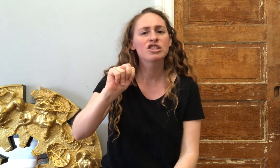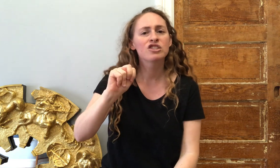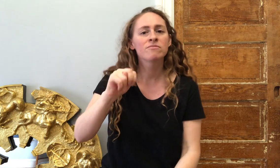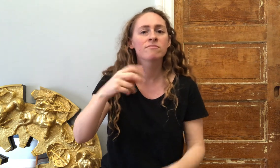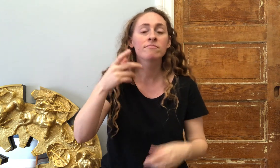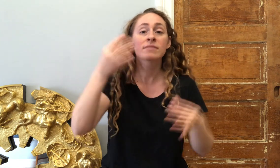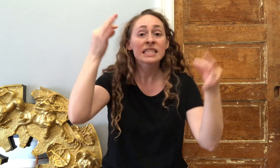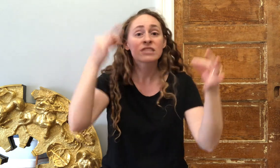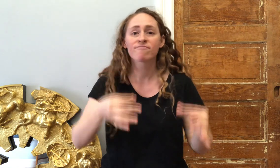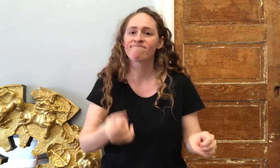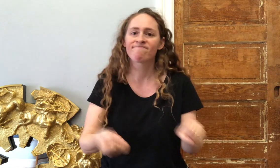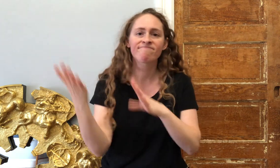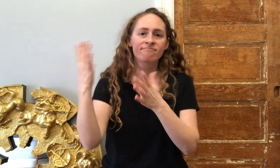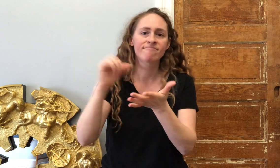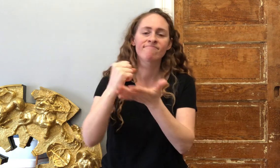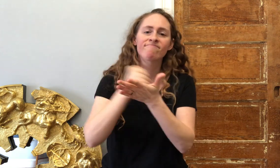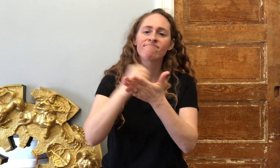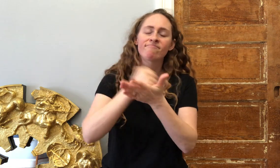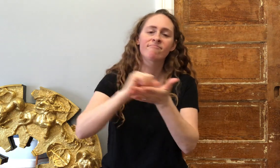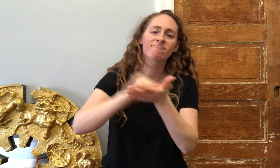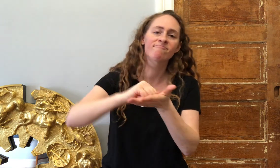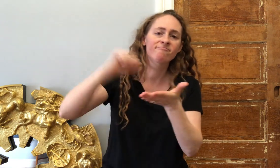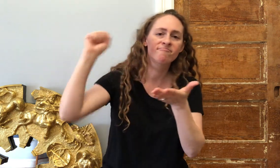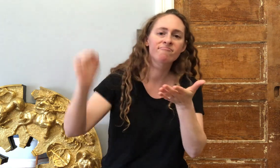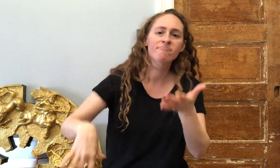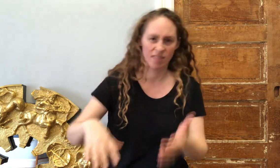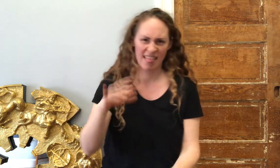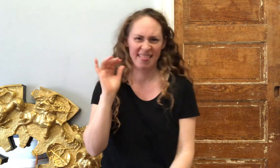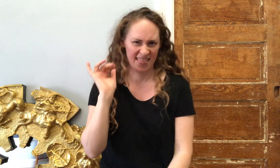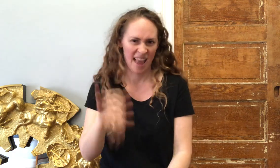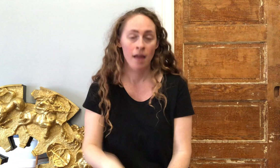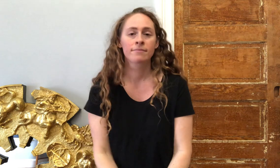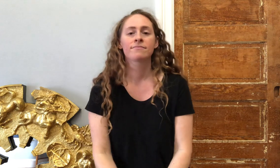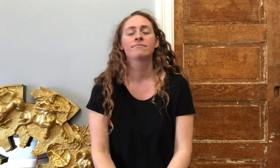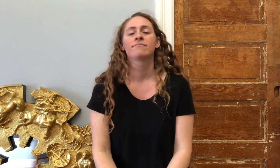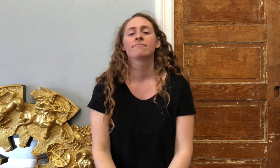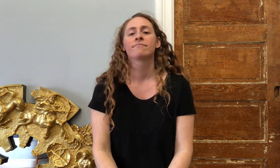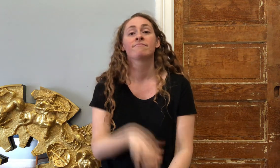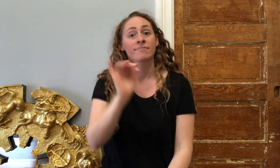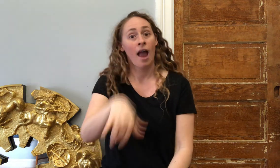they will overturn the decision and it will be reversed.